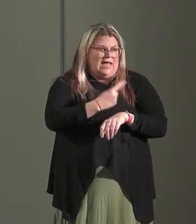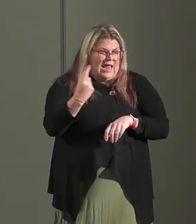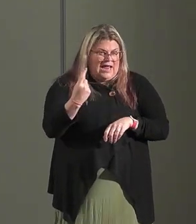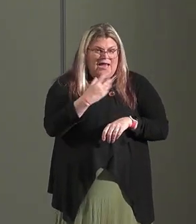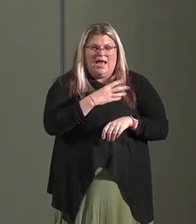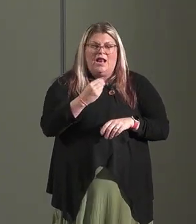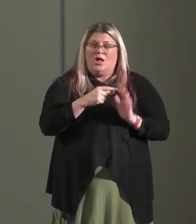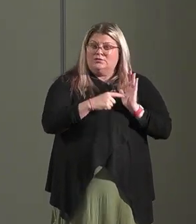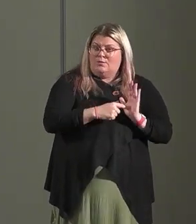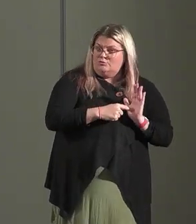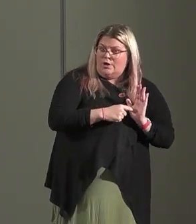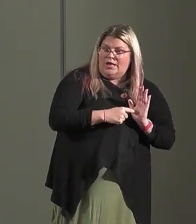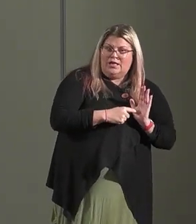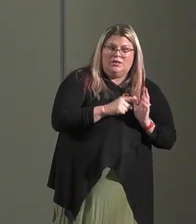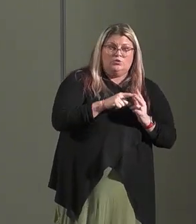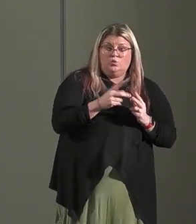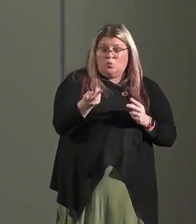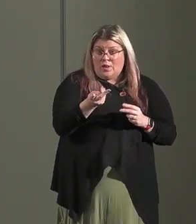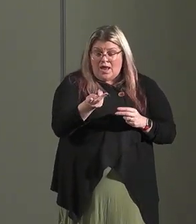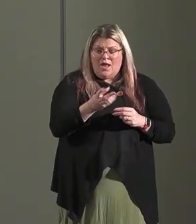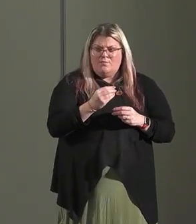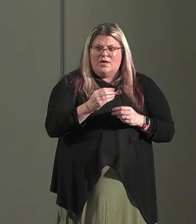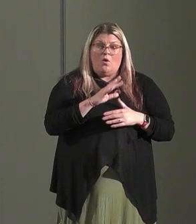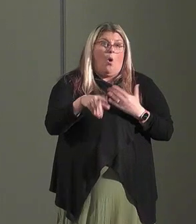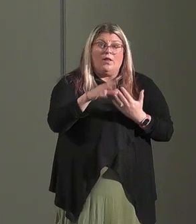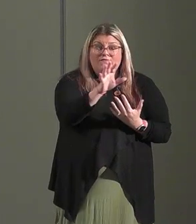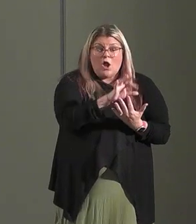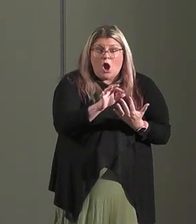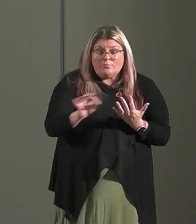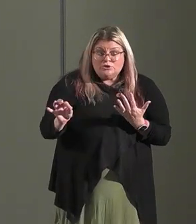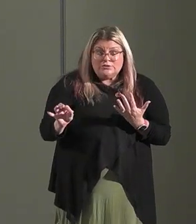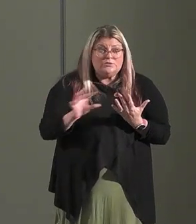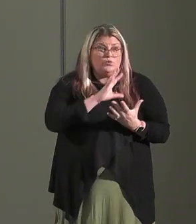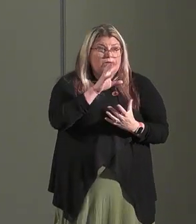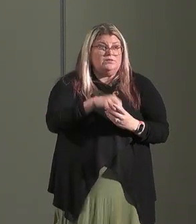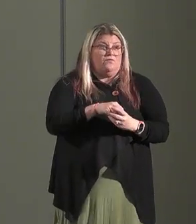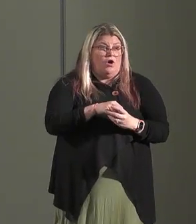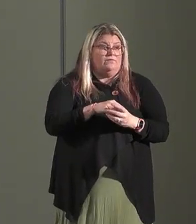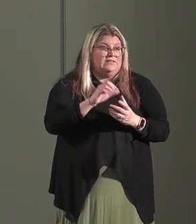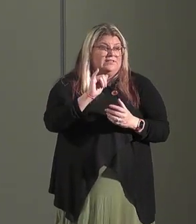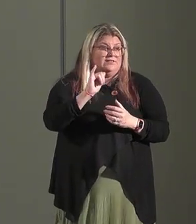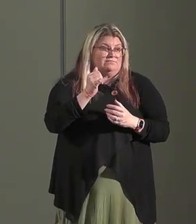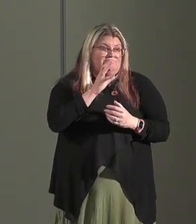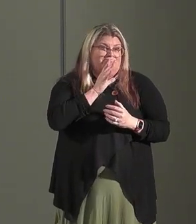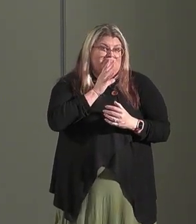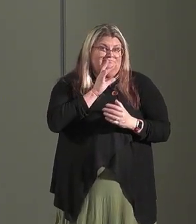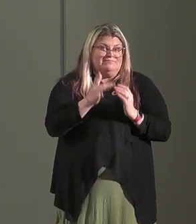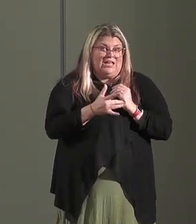demonstrate it to them. All of their options in the category. And each person is going to